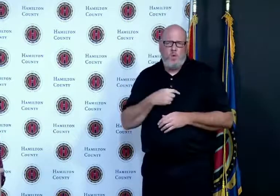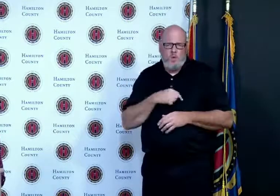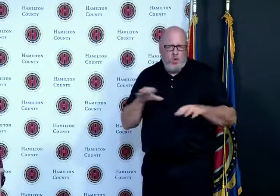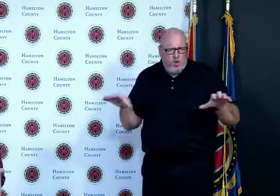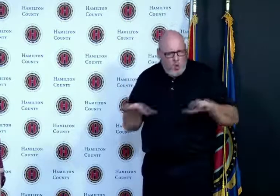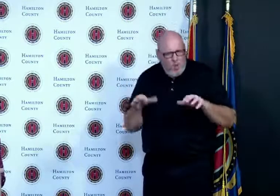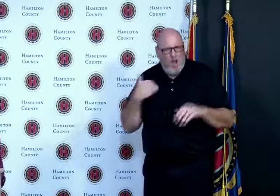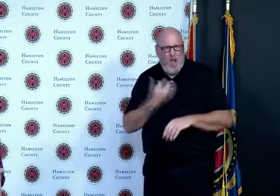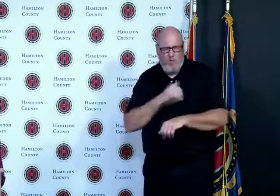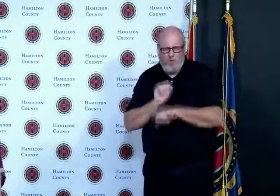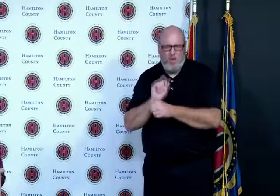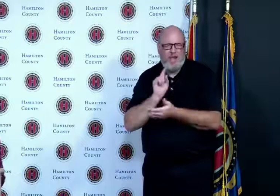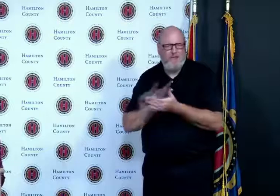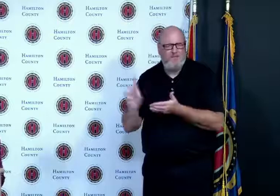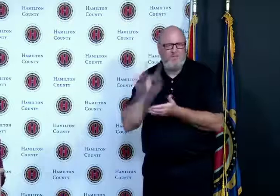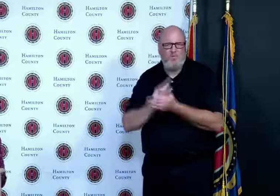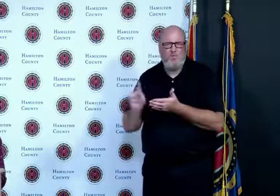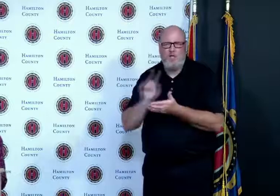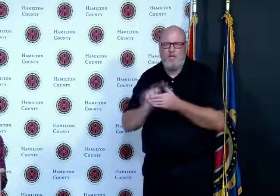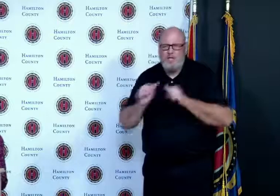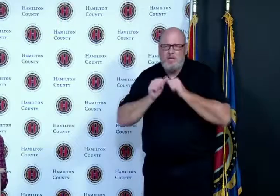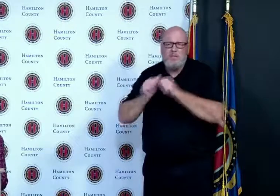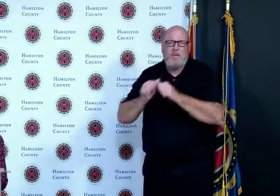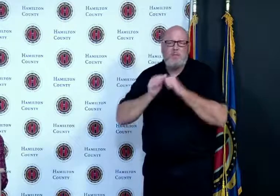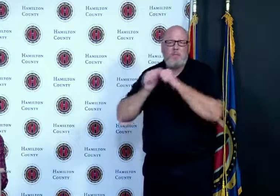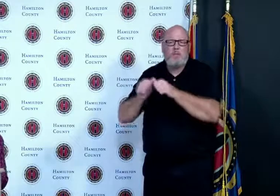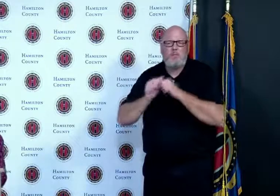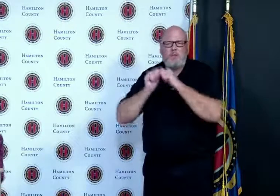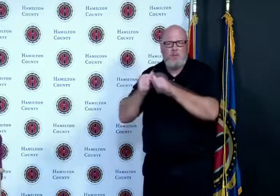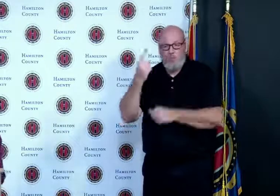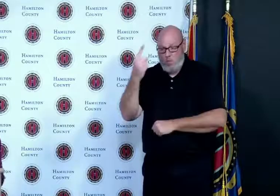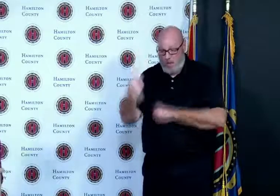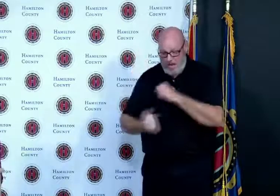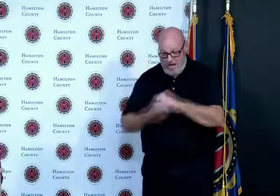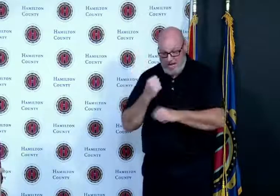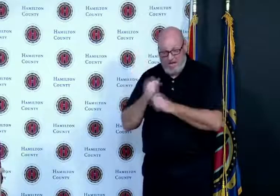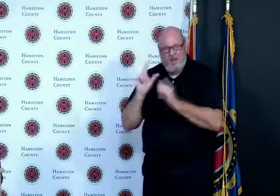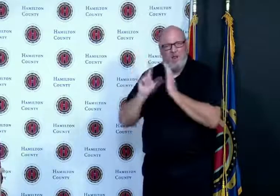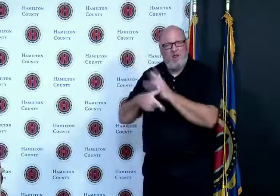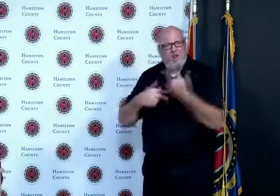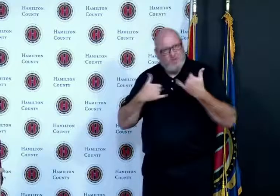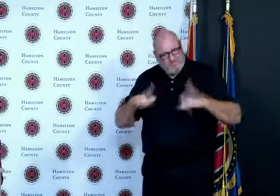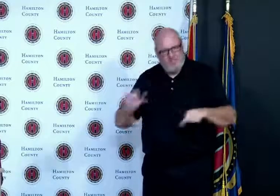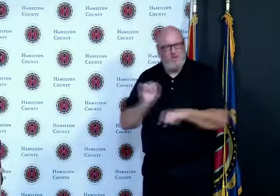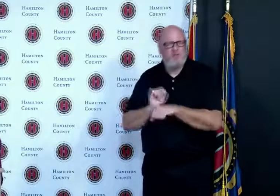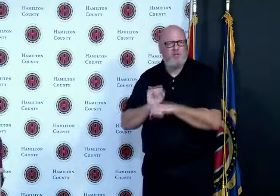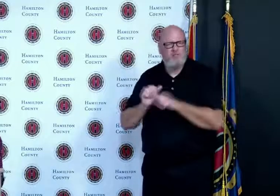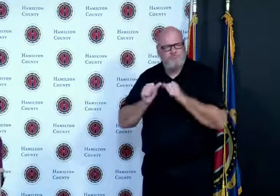continues because it's so important as each phase presents itself that we continue to work through